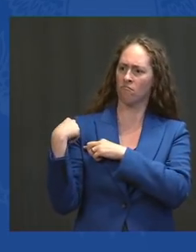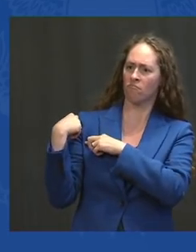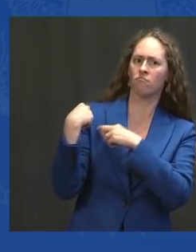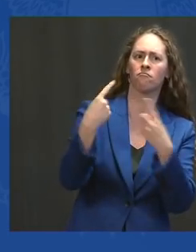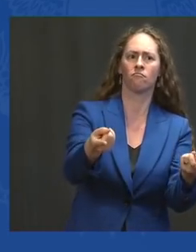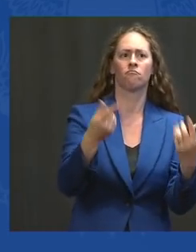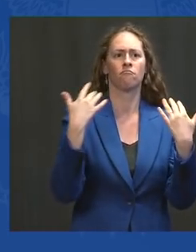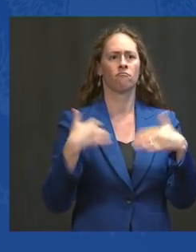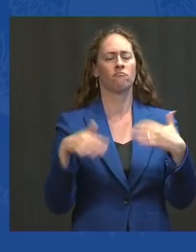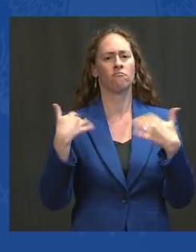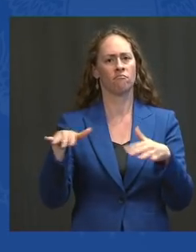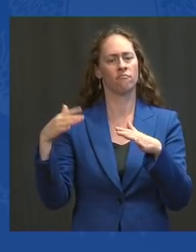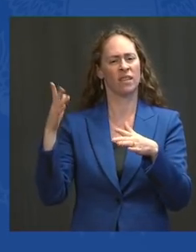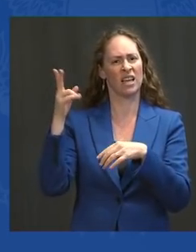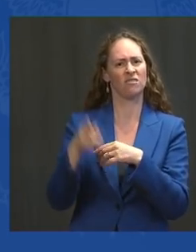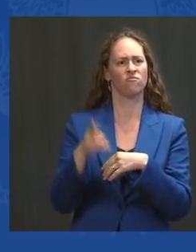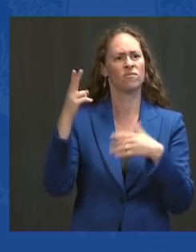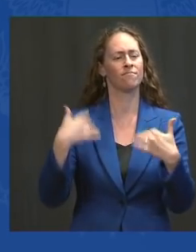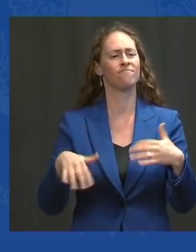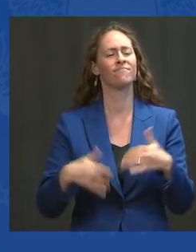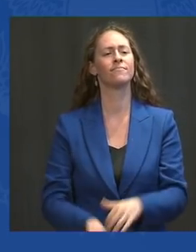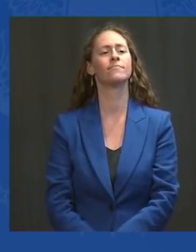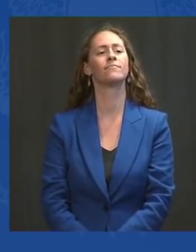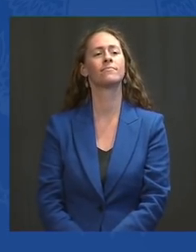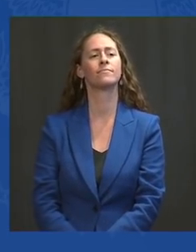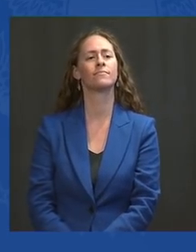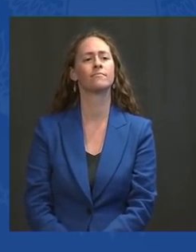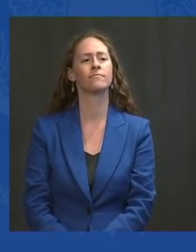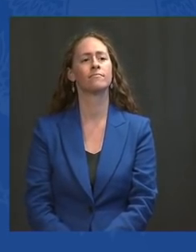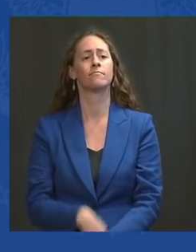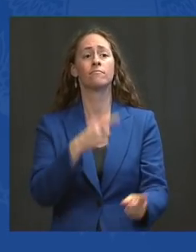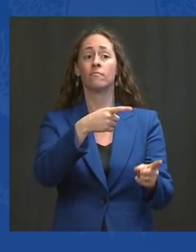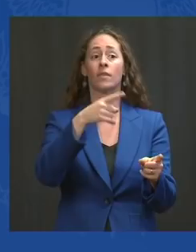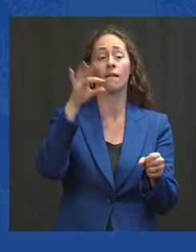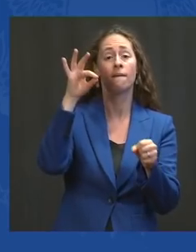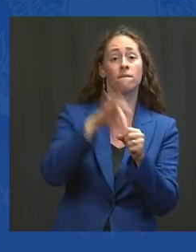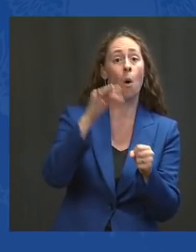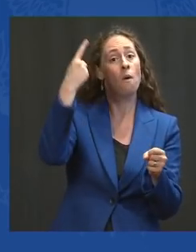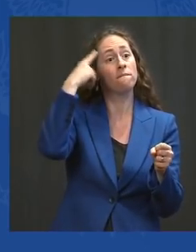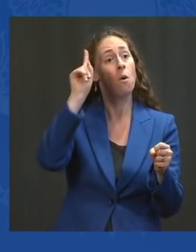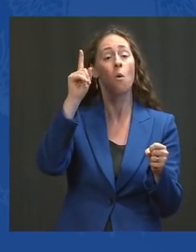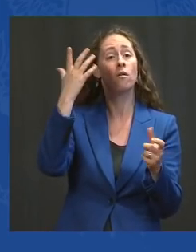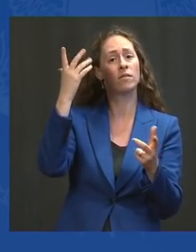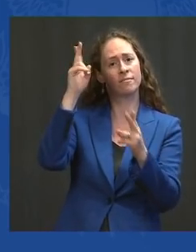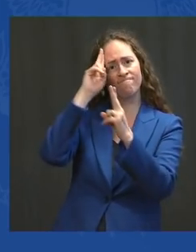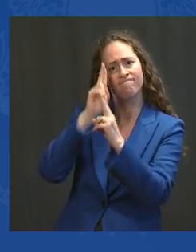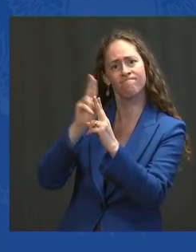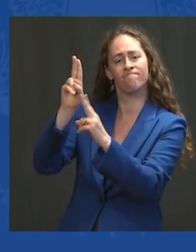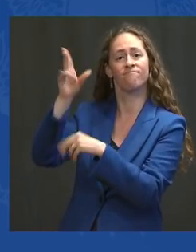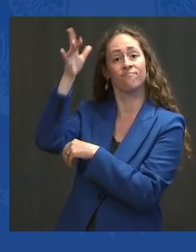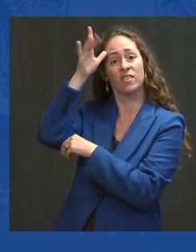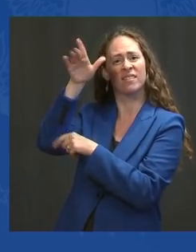The daughter who voted in the memory of her dad who died of COVID-19 so others wouldn't have the experience of pain